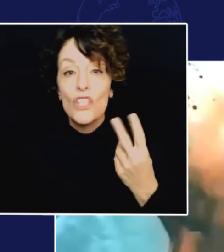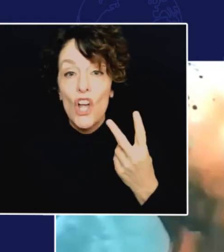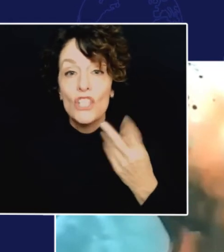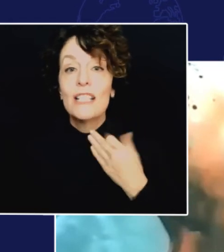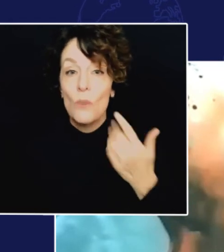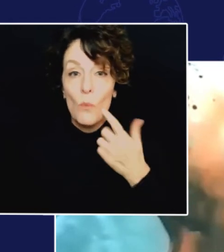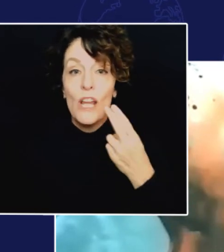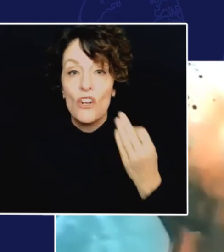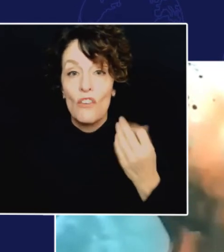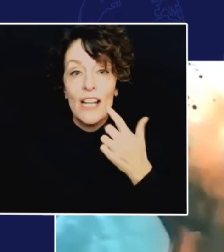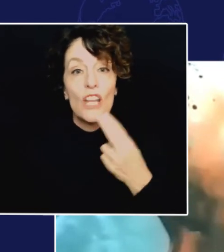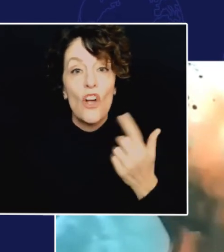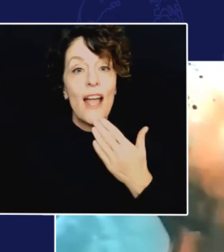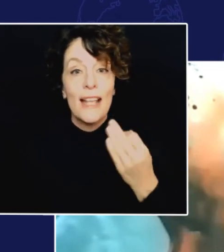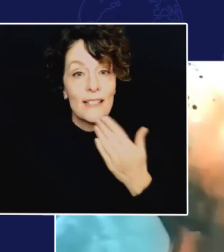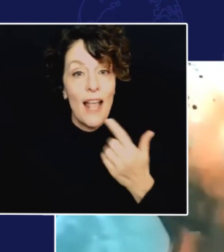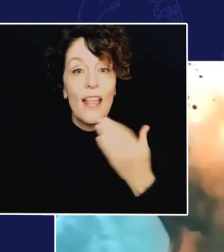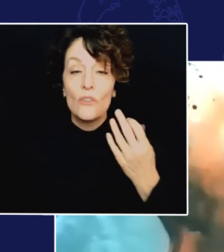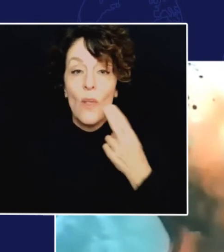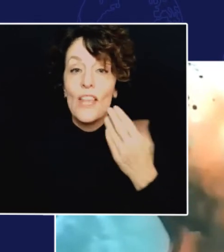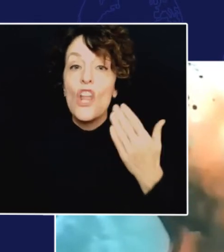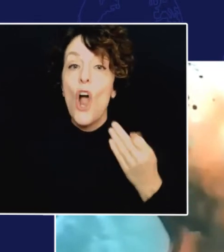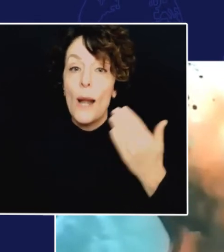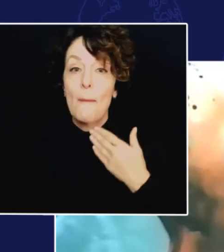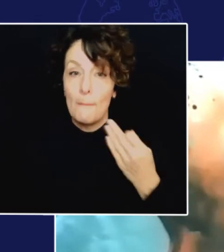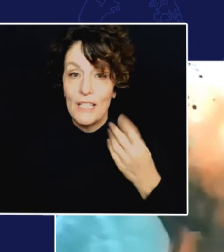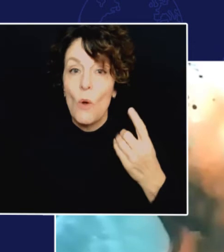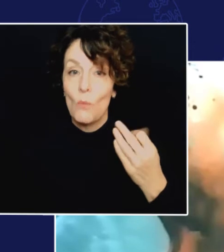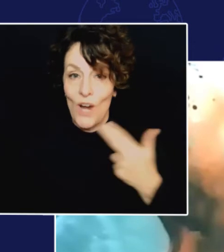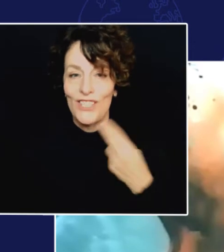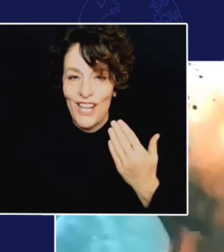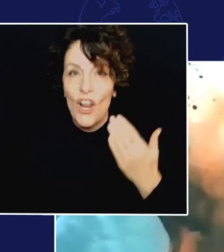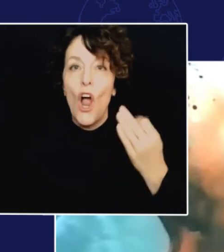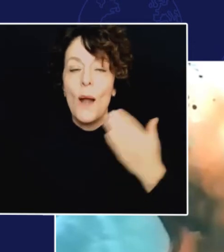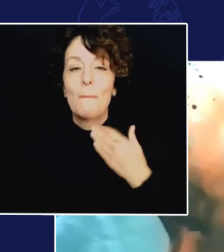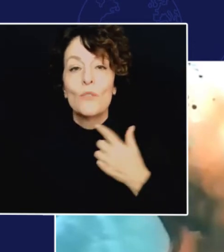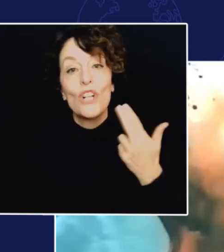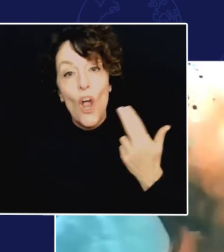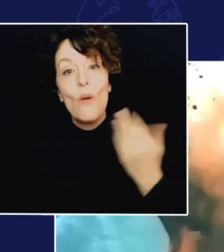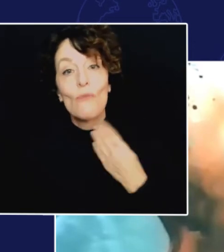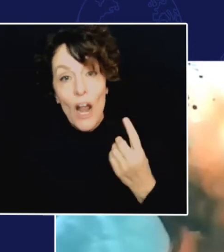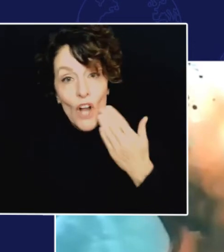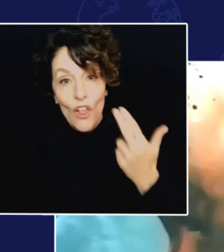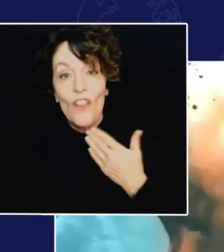which is what we call SLS, or The Artemis Project. And Artemis will go around the Earth and